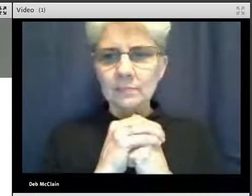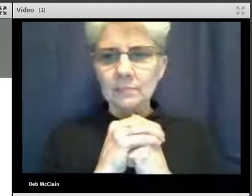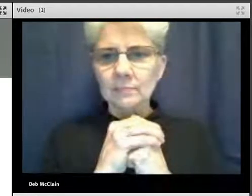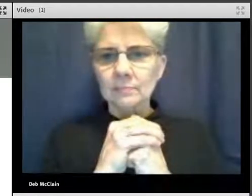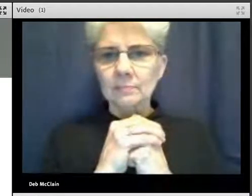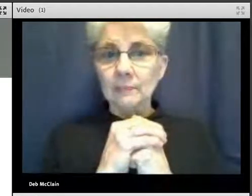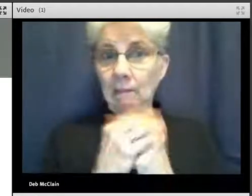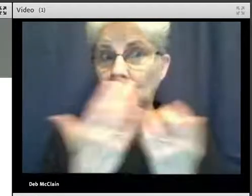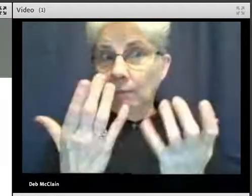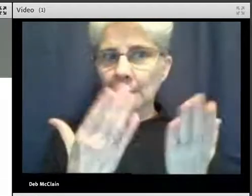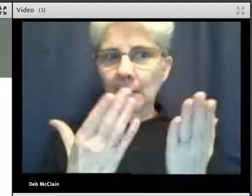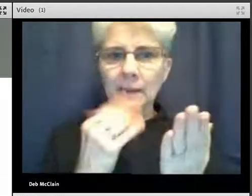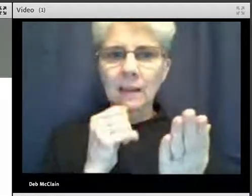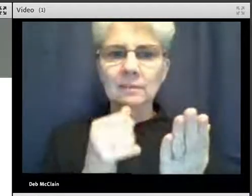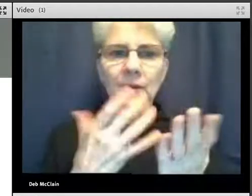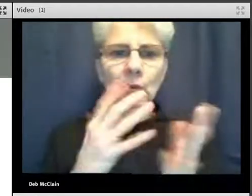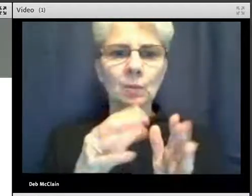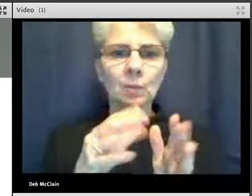Somehow, maybe not.